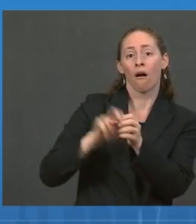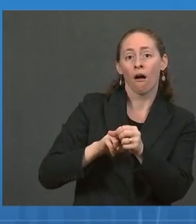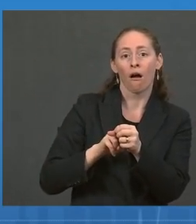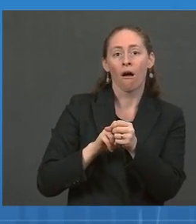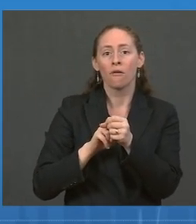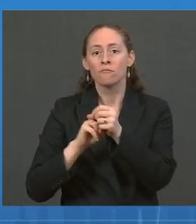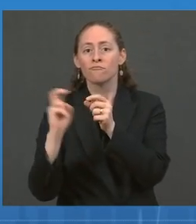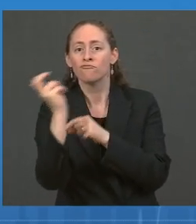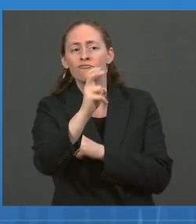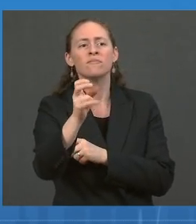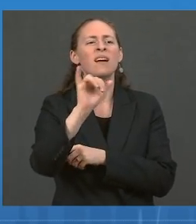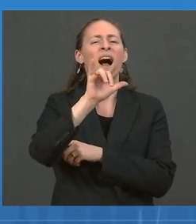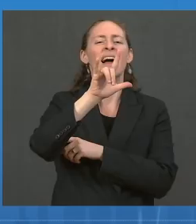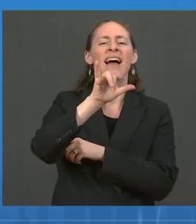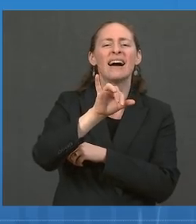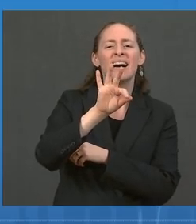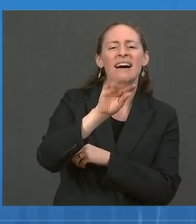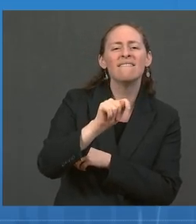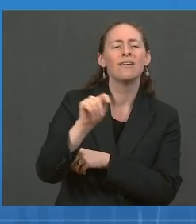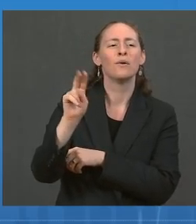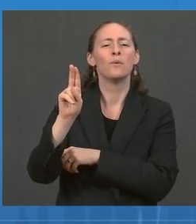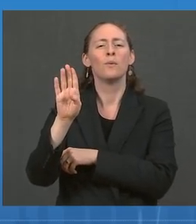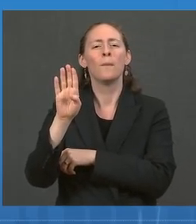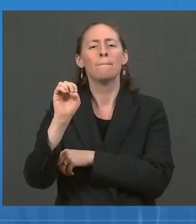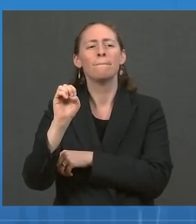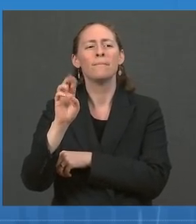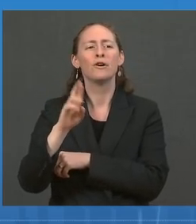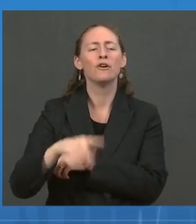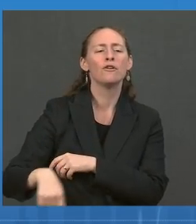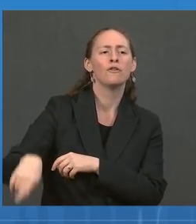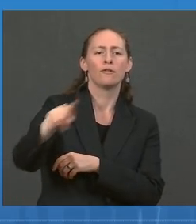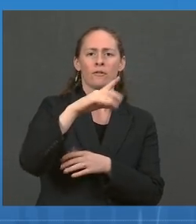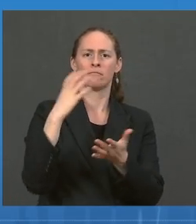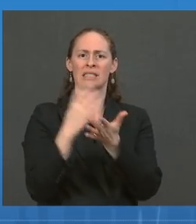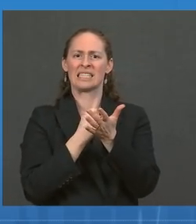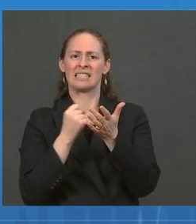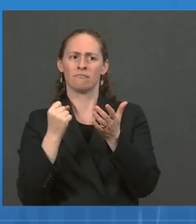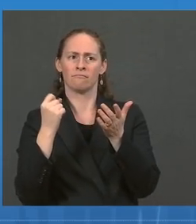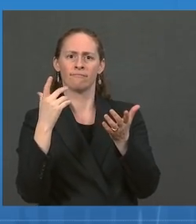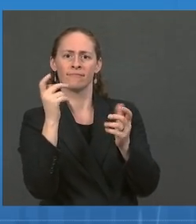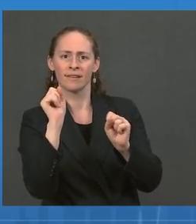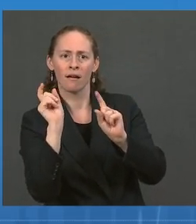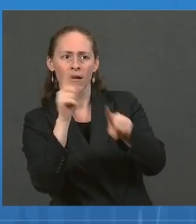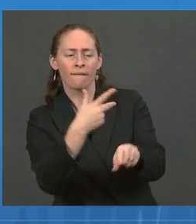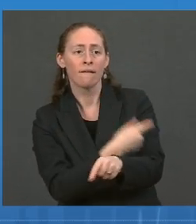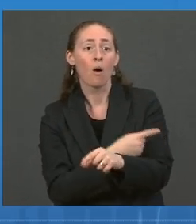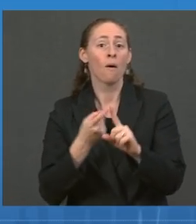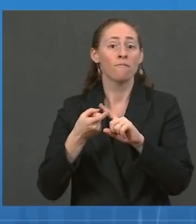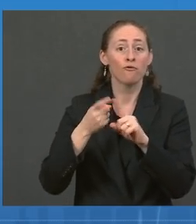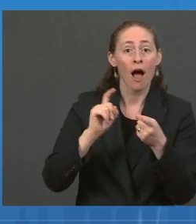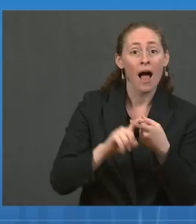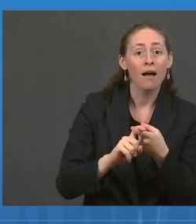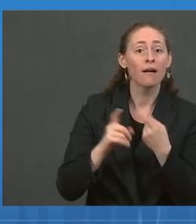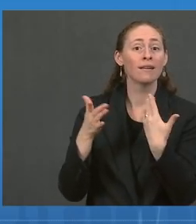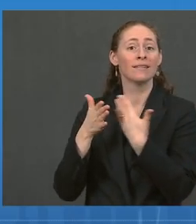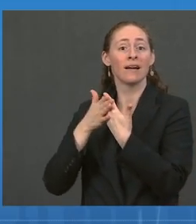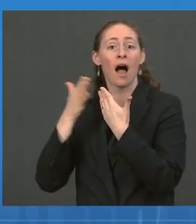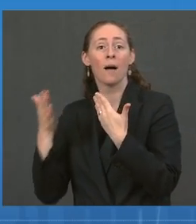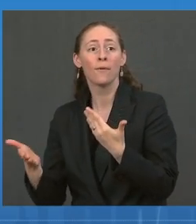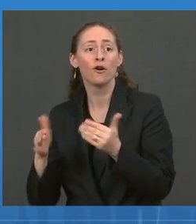and to every person who drove a neighbor, a coworker, or friend to get vaccinated; the churches, the civic organizations,